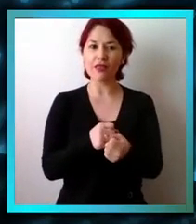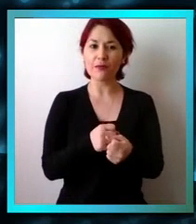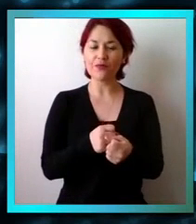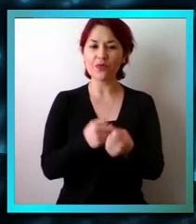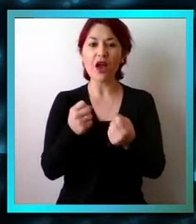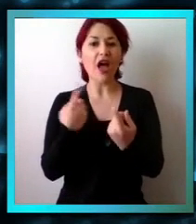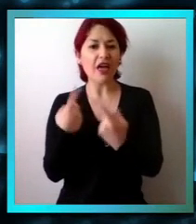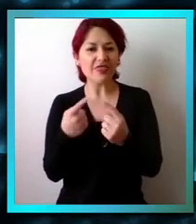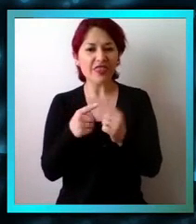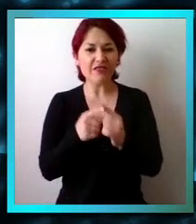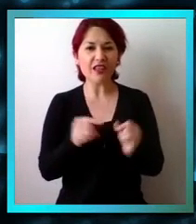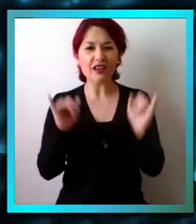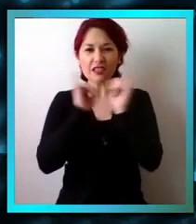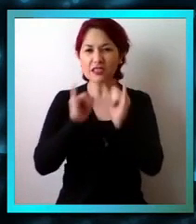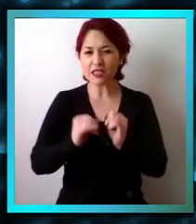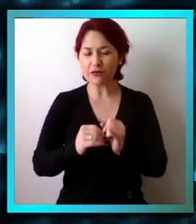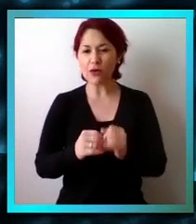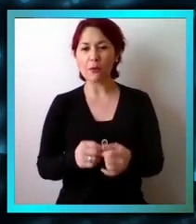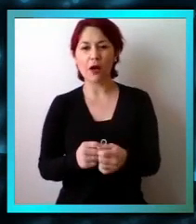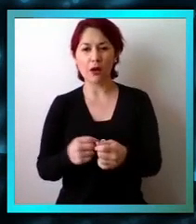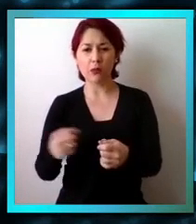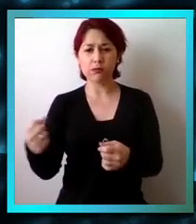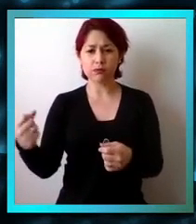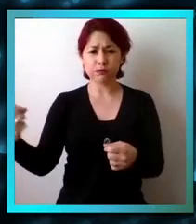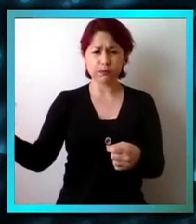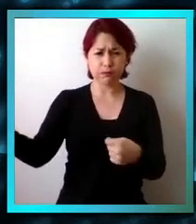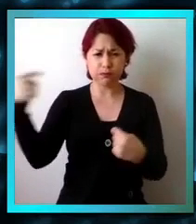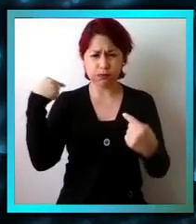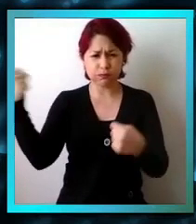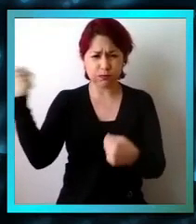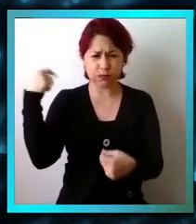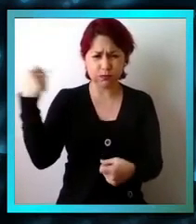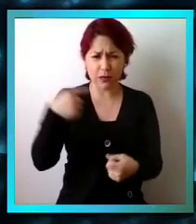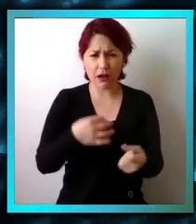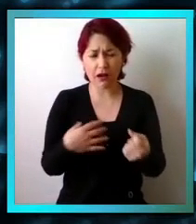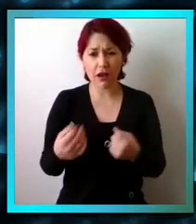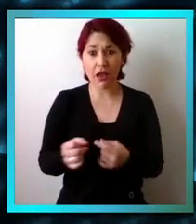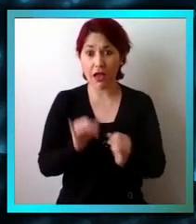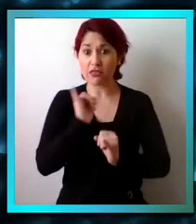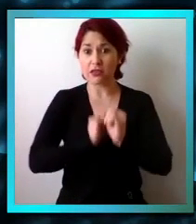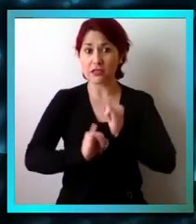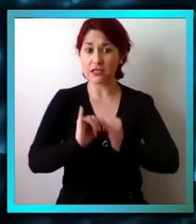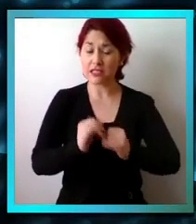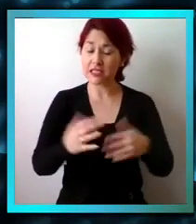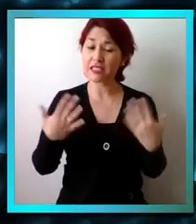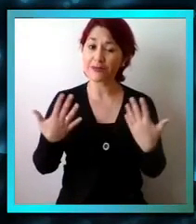attacks and they are very professional highly professional uh attacks and attacks on industrial